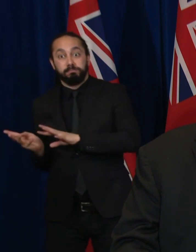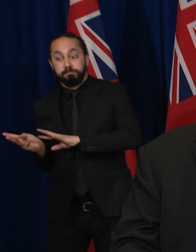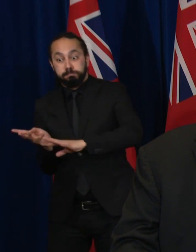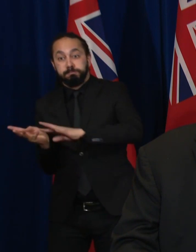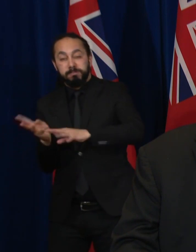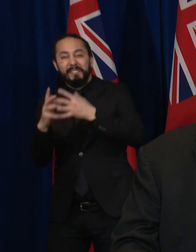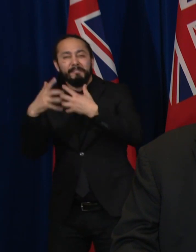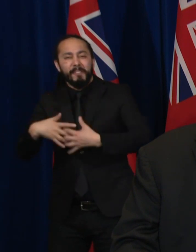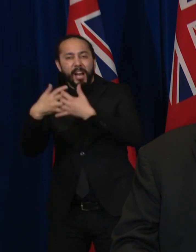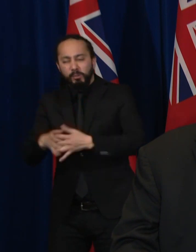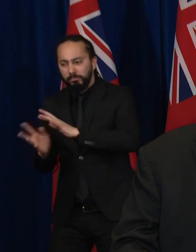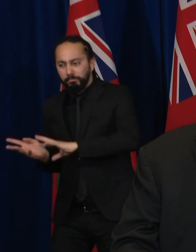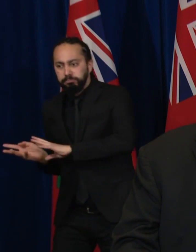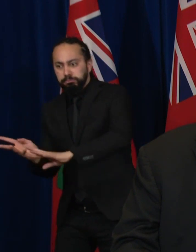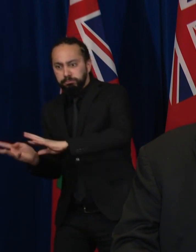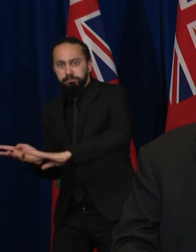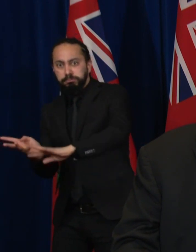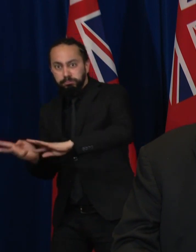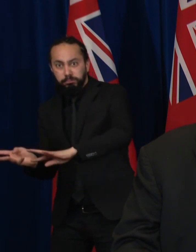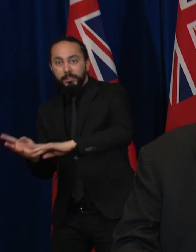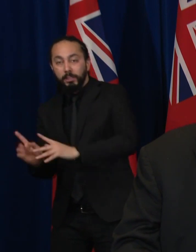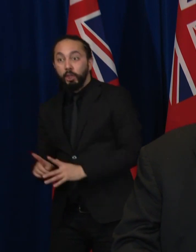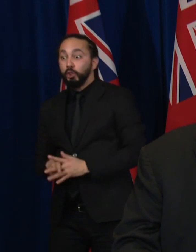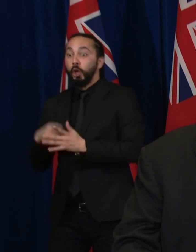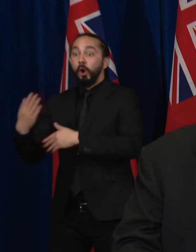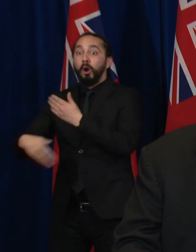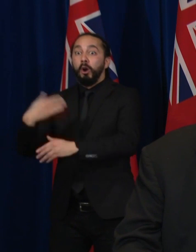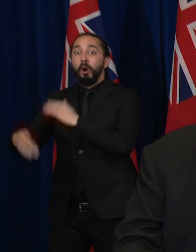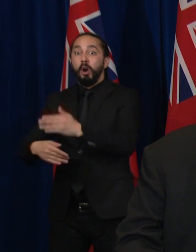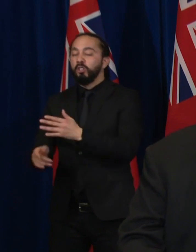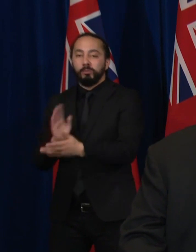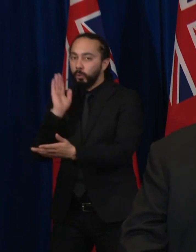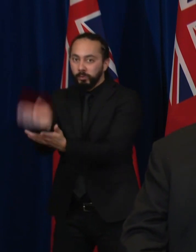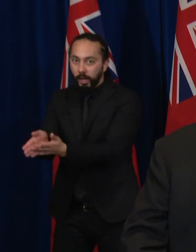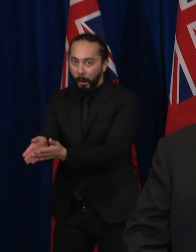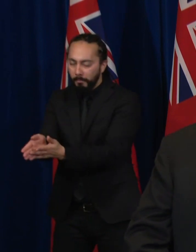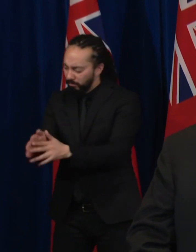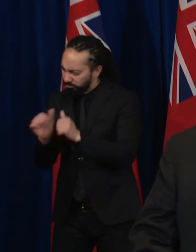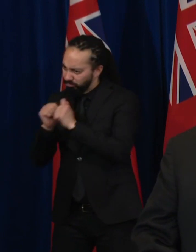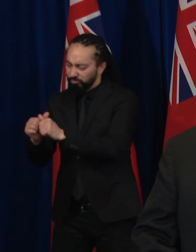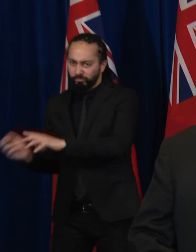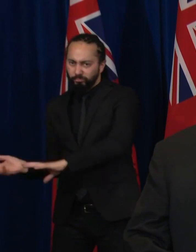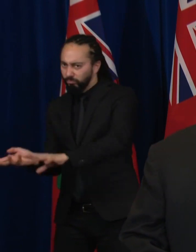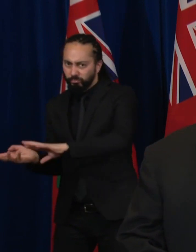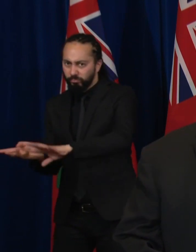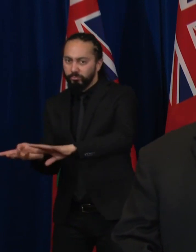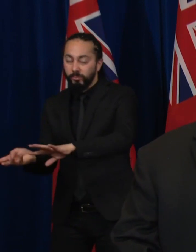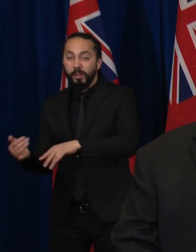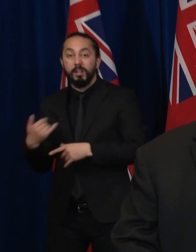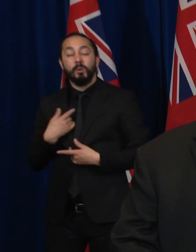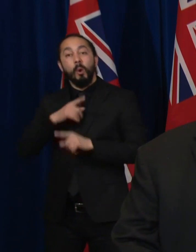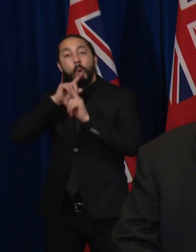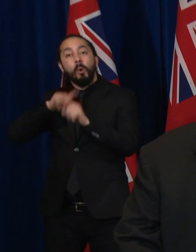We have 10,000 ventilators on order. We're going to make sure we don't just take care of the people of Ontario.